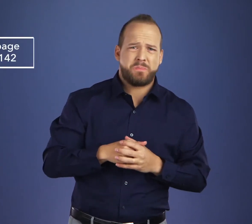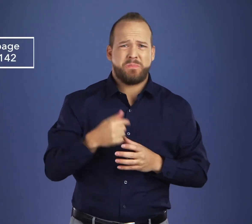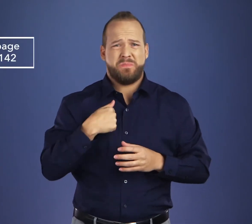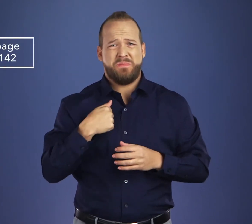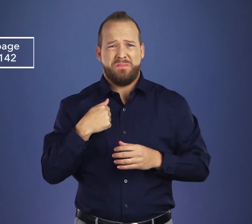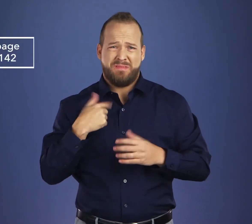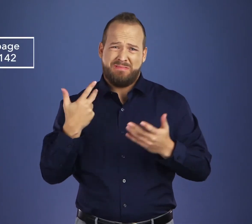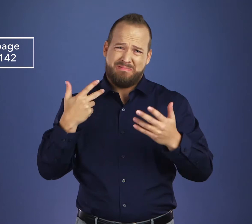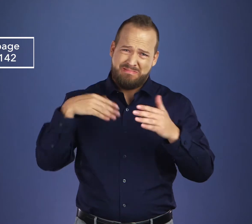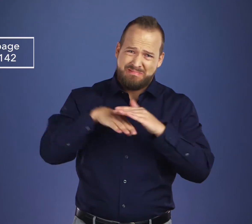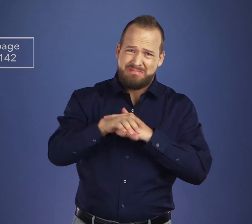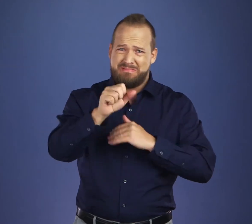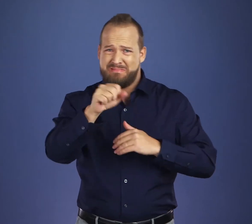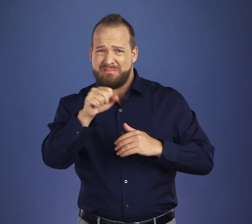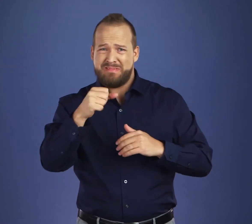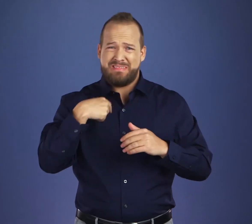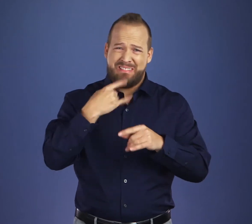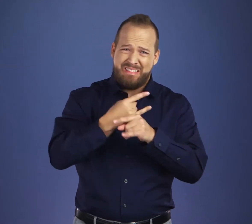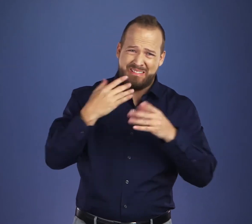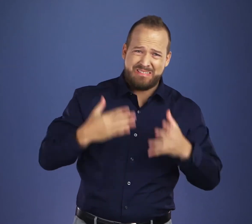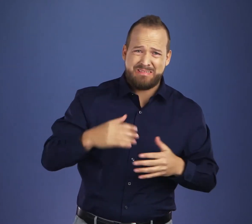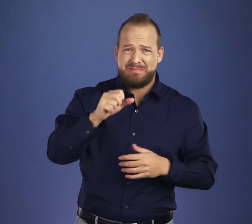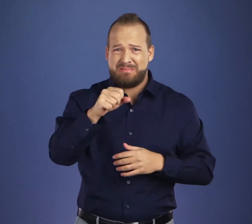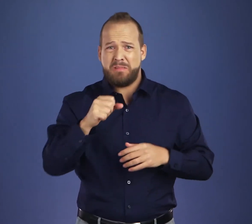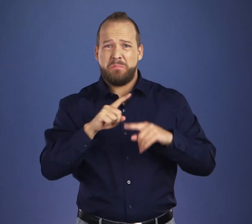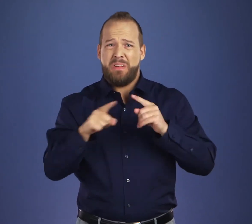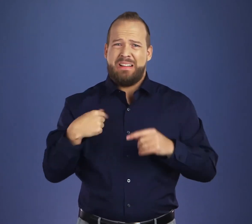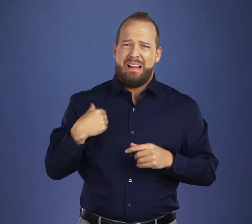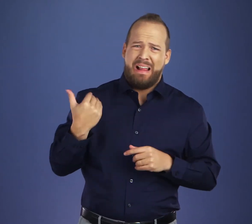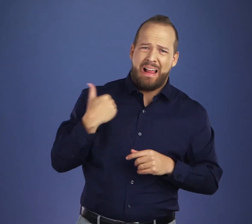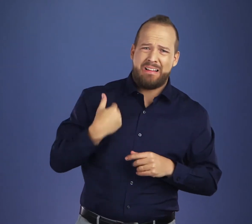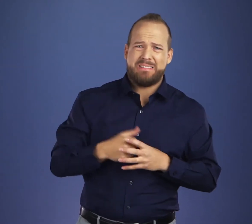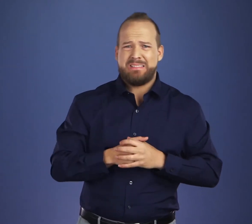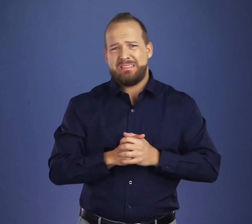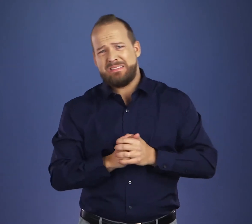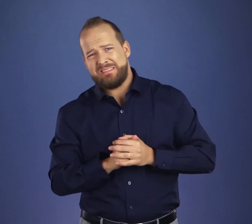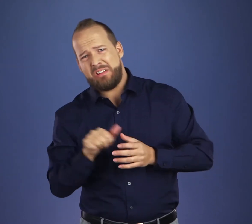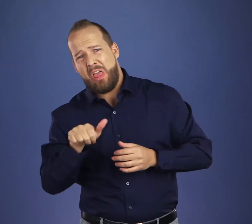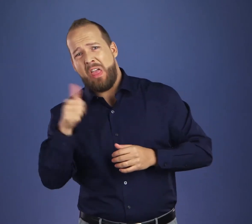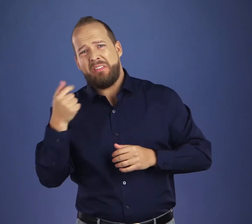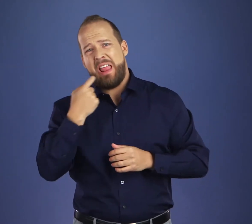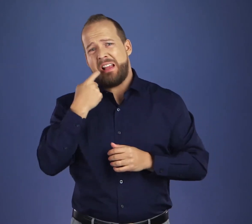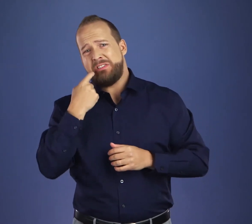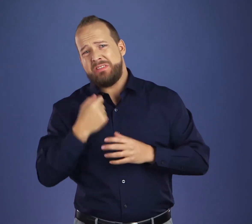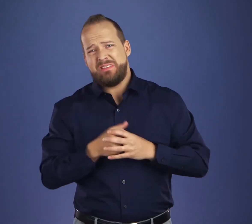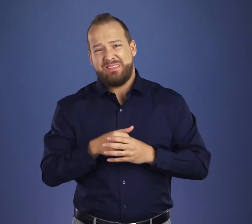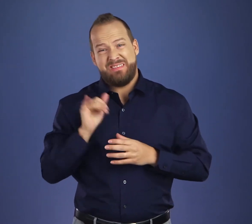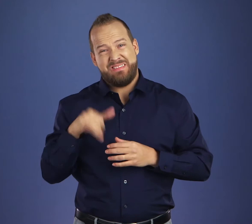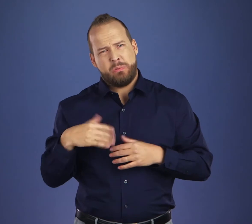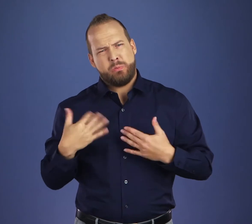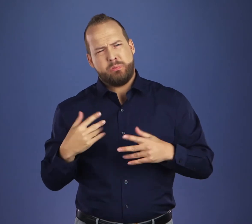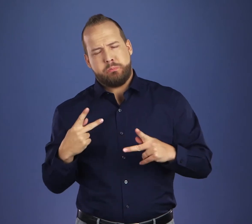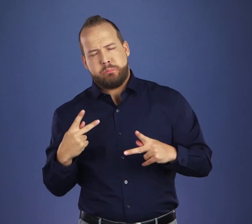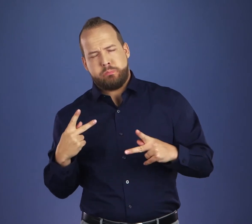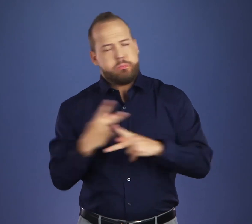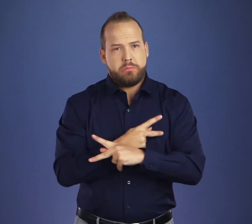and that above all he wanted to get well. “But,” he asked, “will you let me join your group?